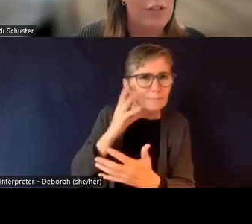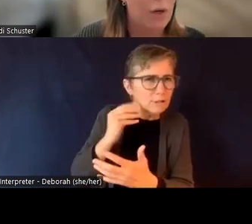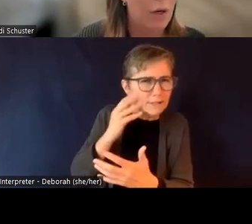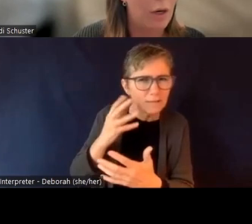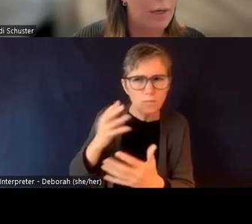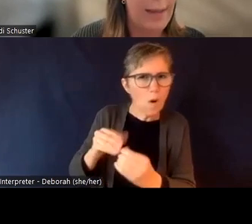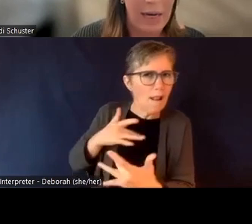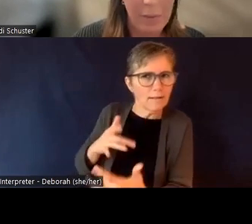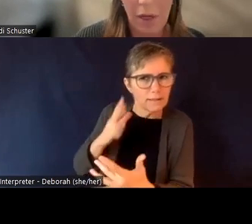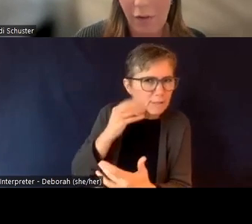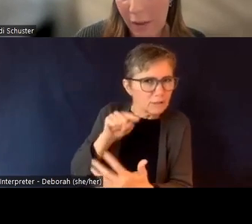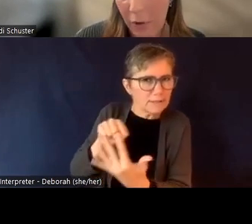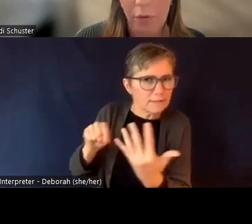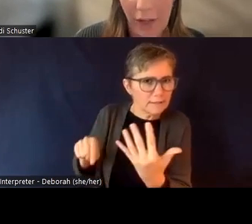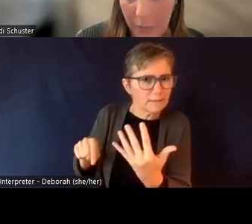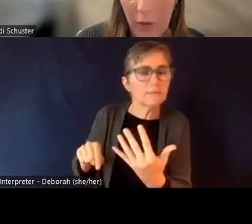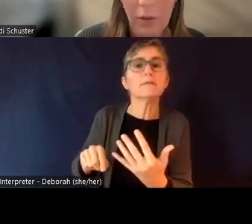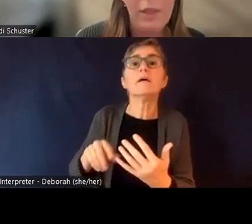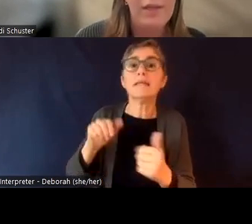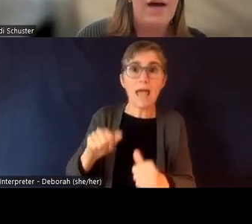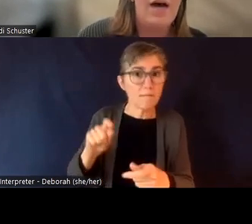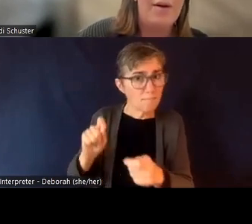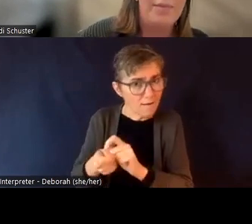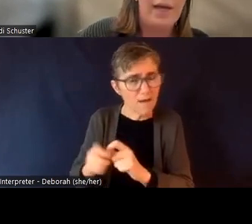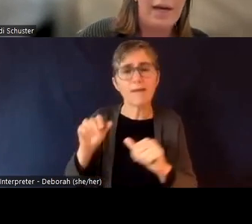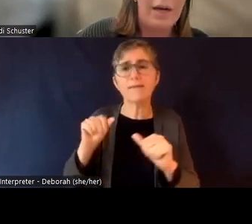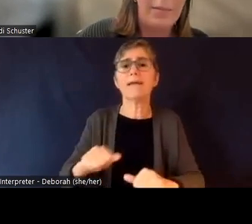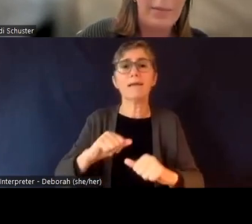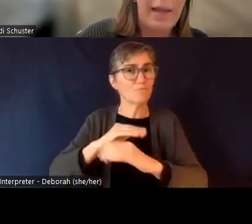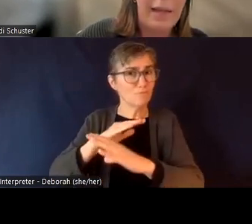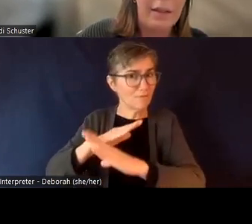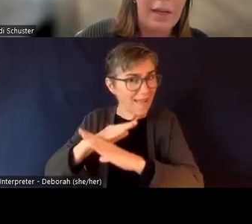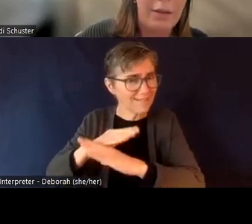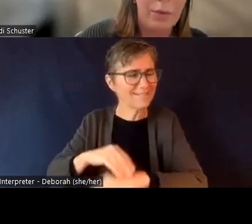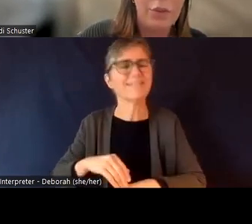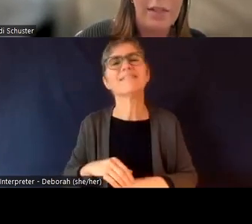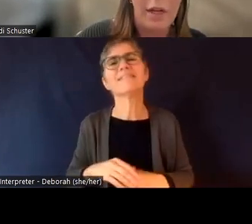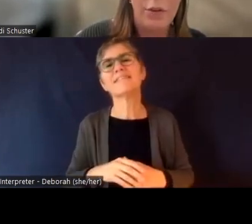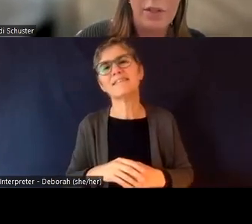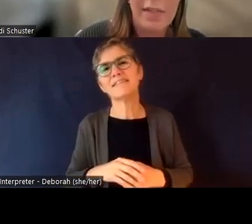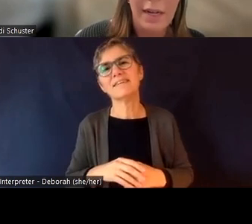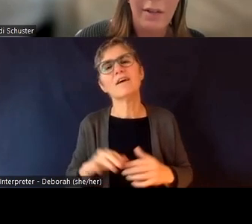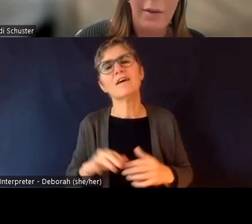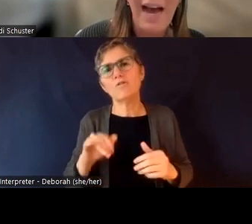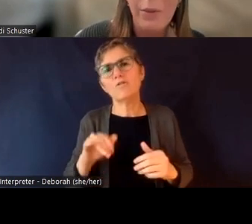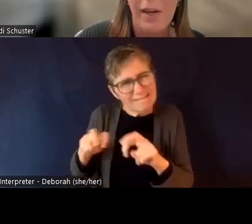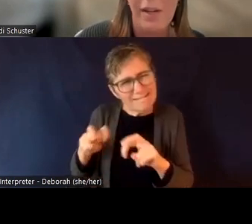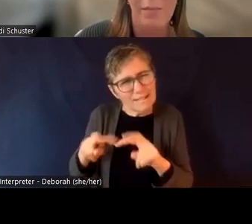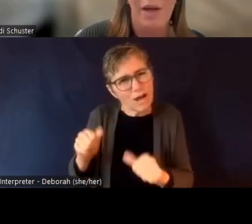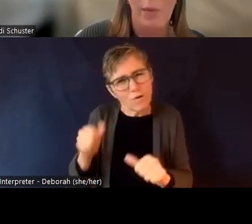which are a modifiable, preventable and really trying to understand the pathways by which